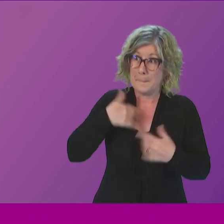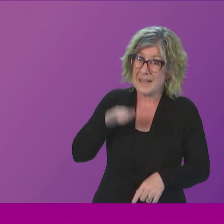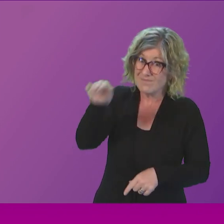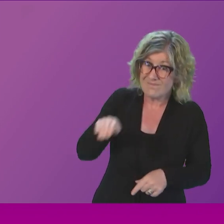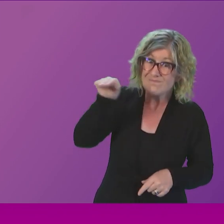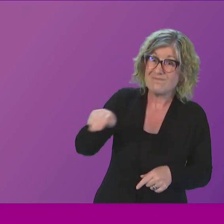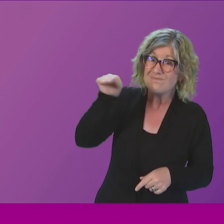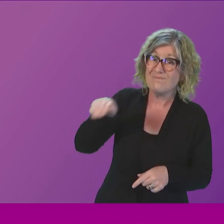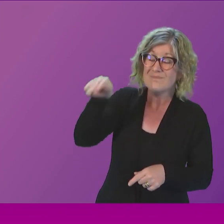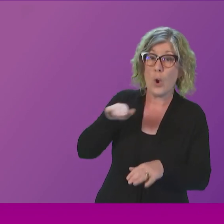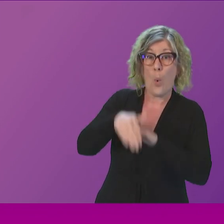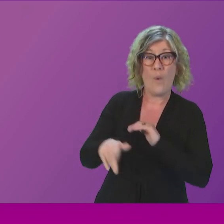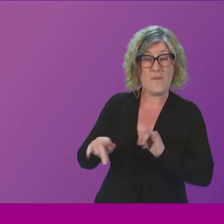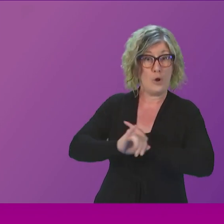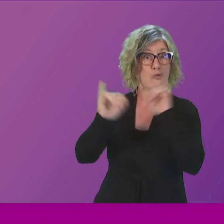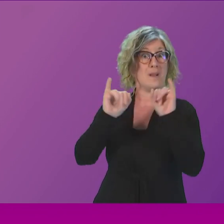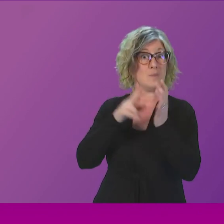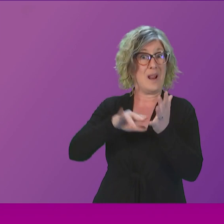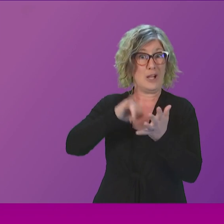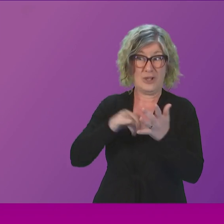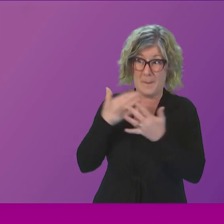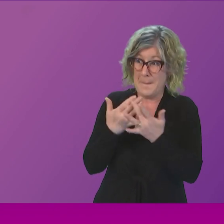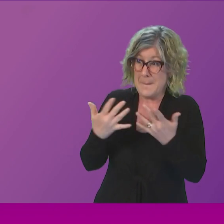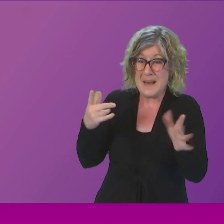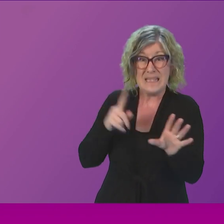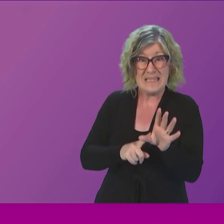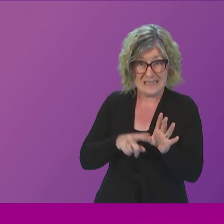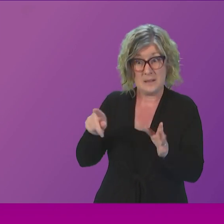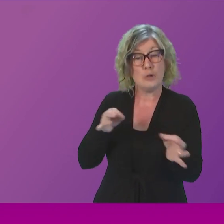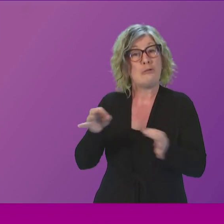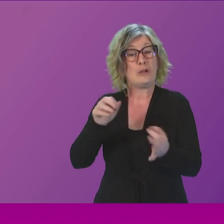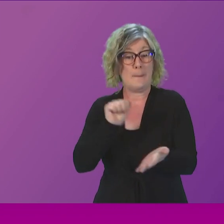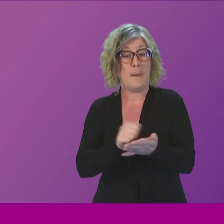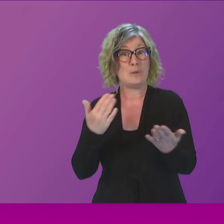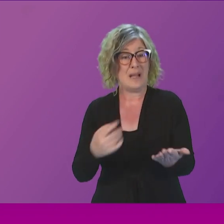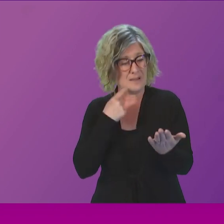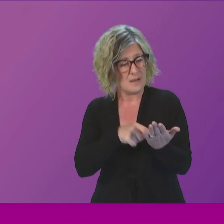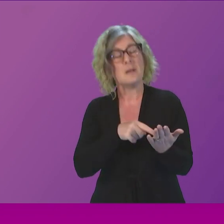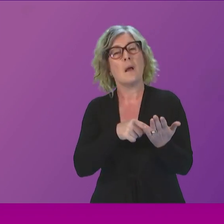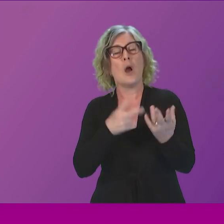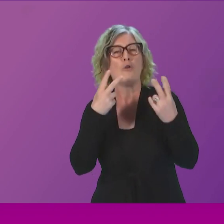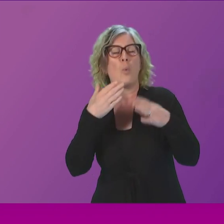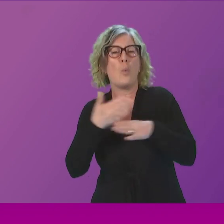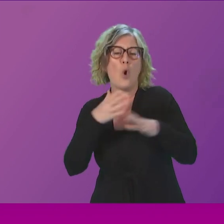The strategy that the First Minister published today states that the workforce review will not conclude until 2026.